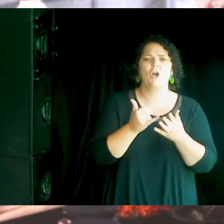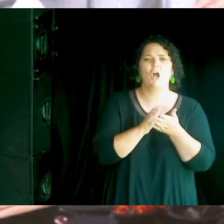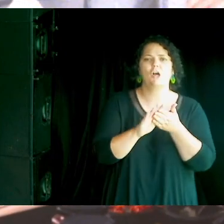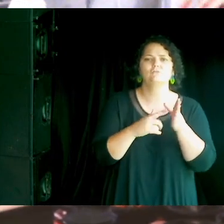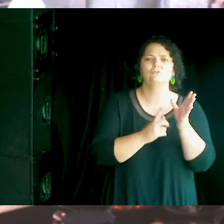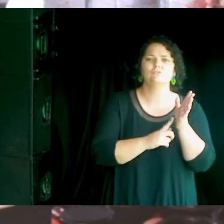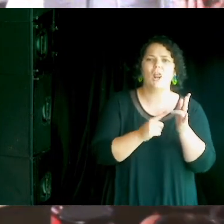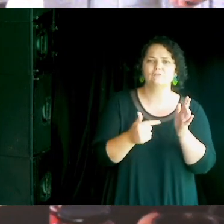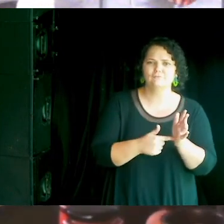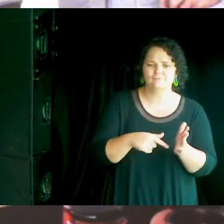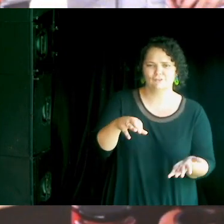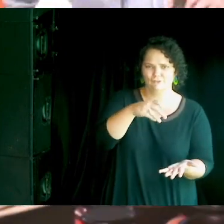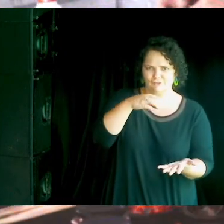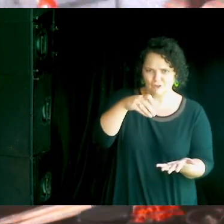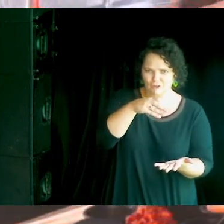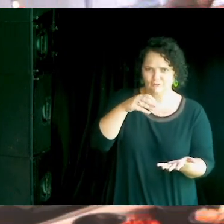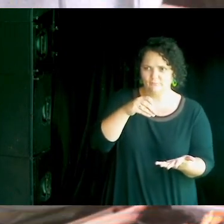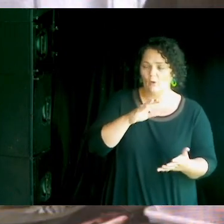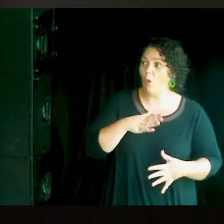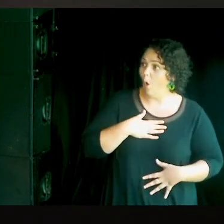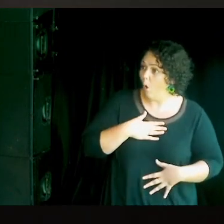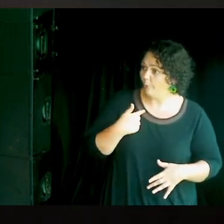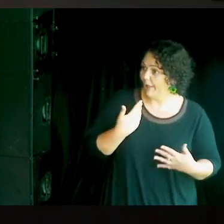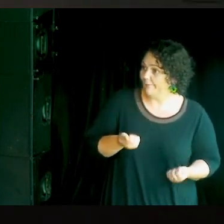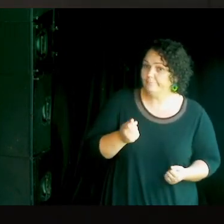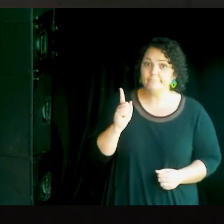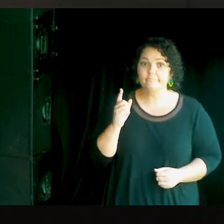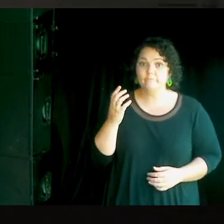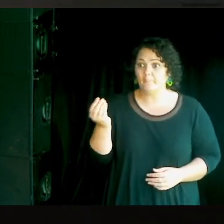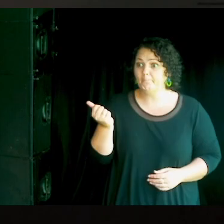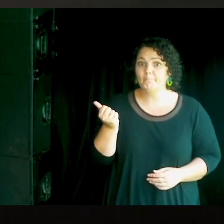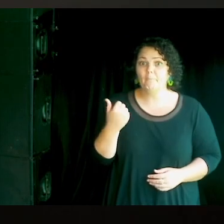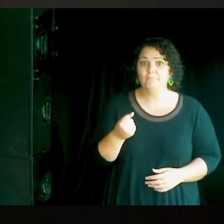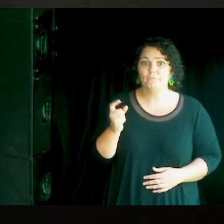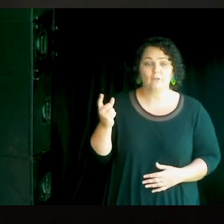oh yes fried shallots do we have some we do I do have some here you are fried chilies